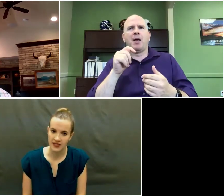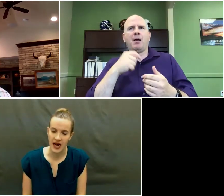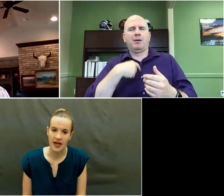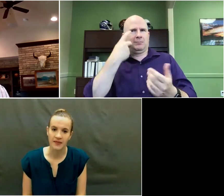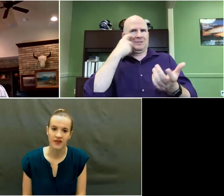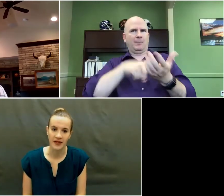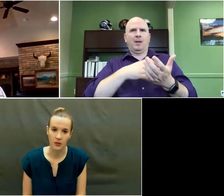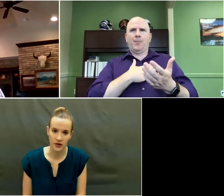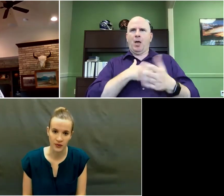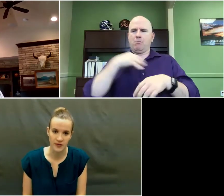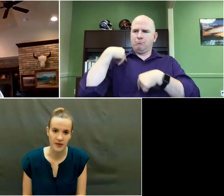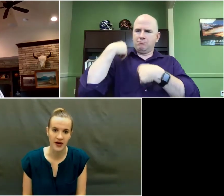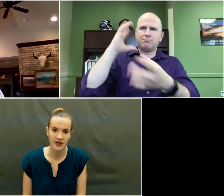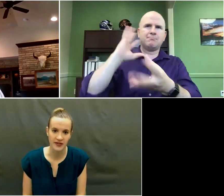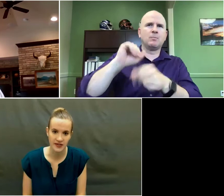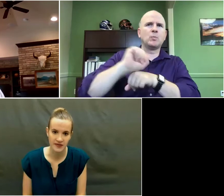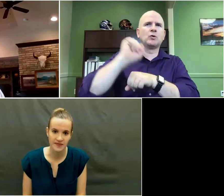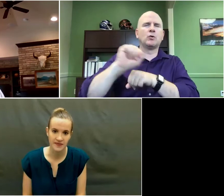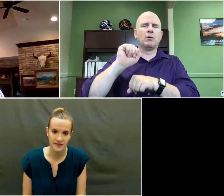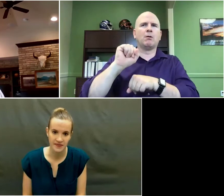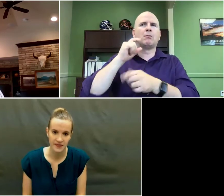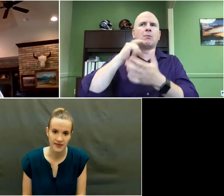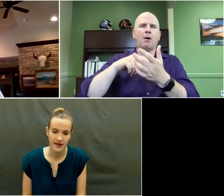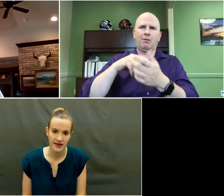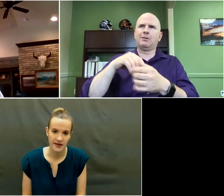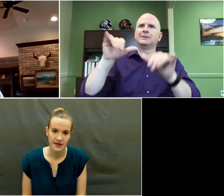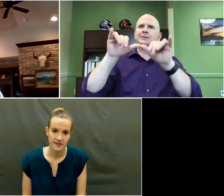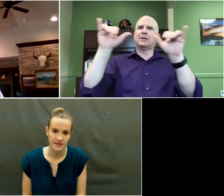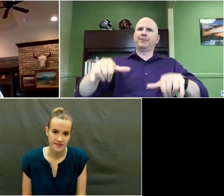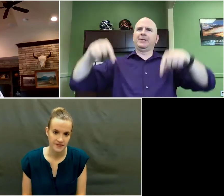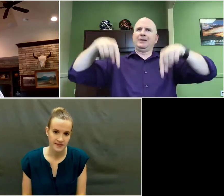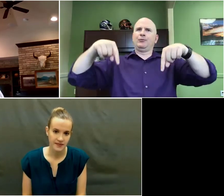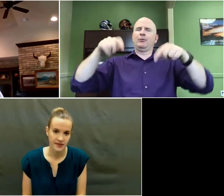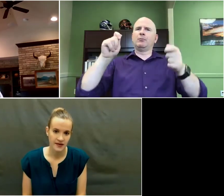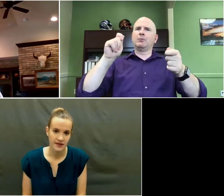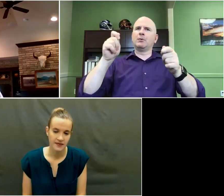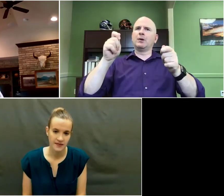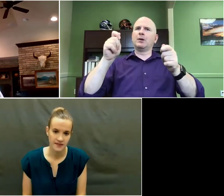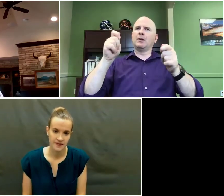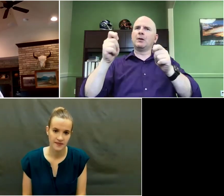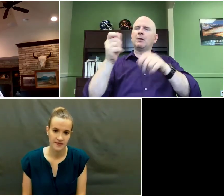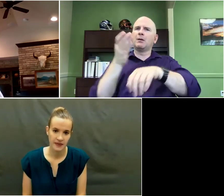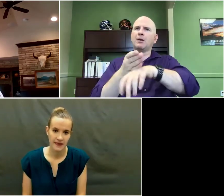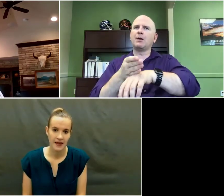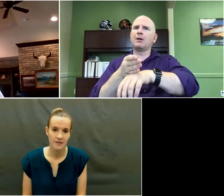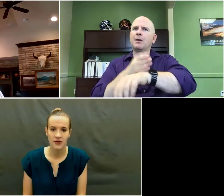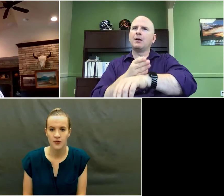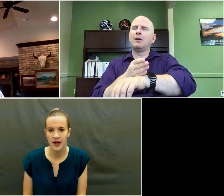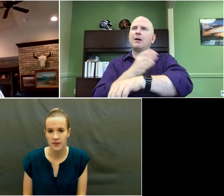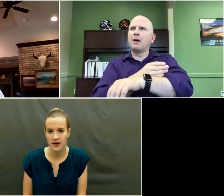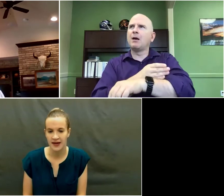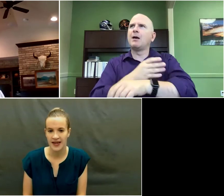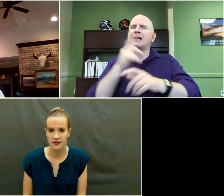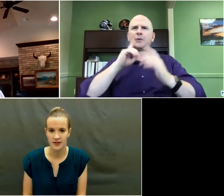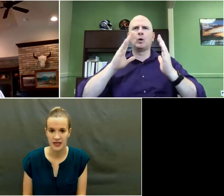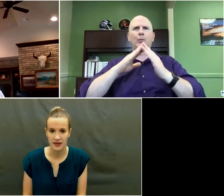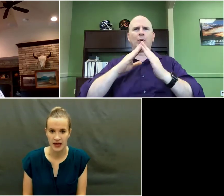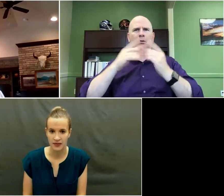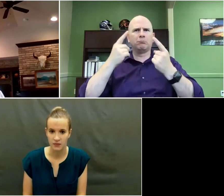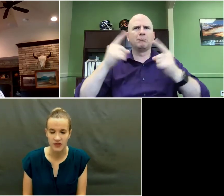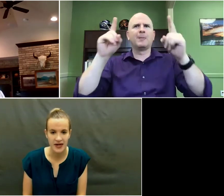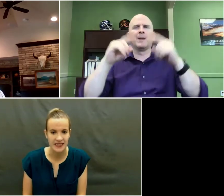time for me to work through those barriers. But through my work at the Council, and with my team